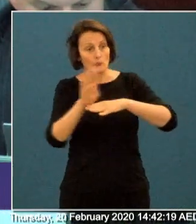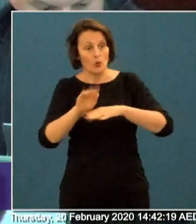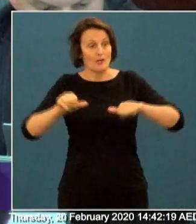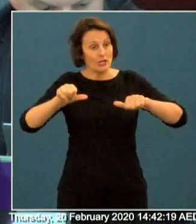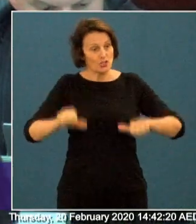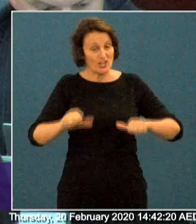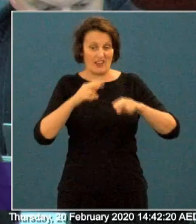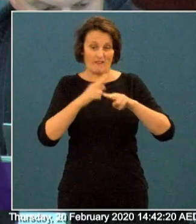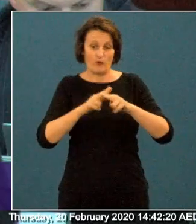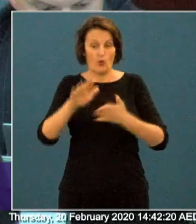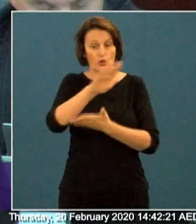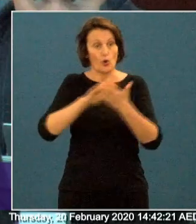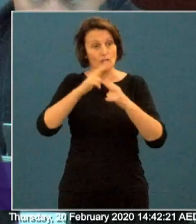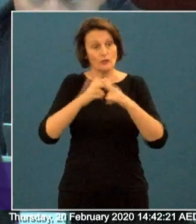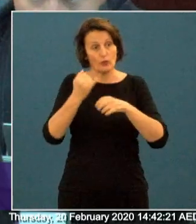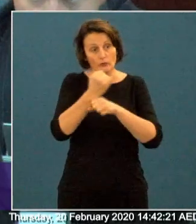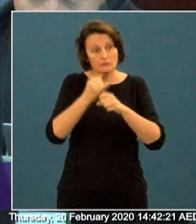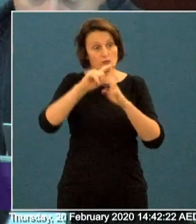of the College of Physicians? Yes.